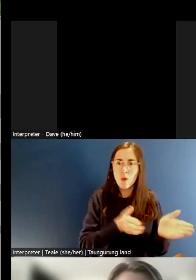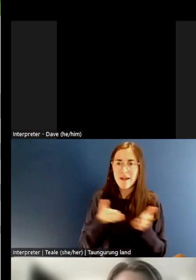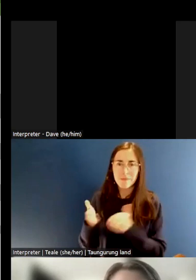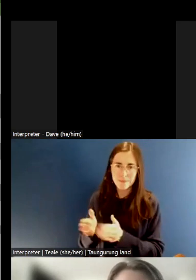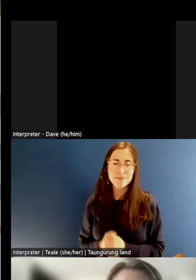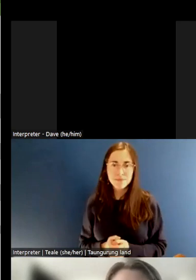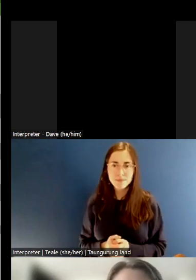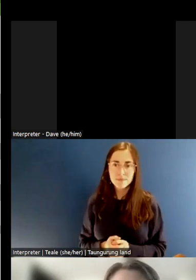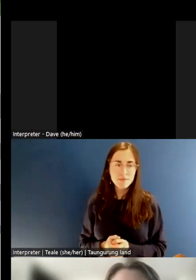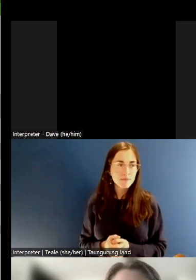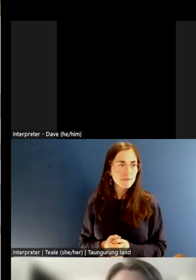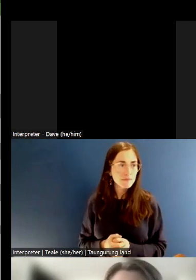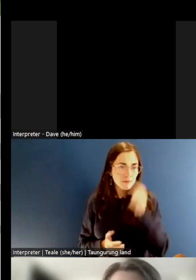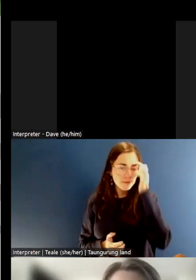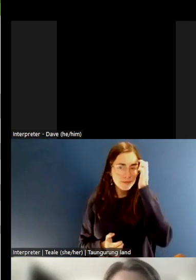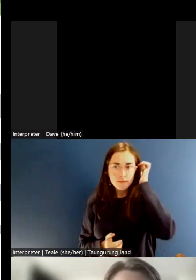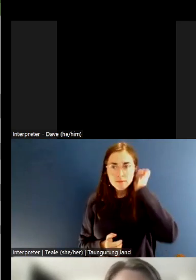So those are some of the words that we'll be using.